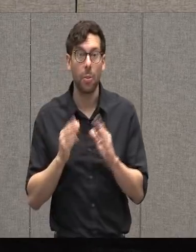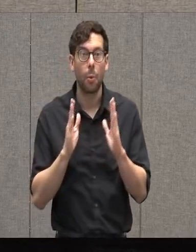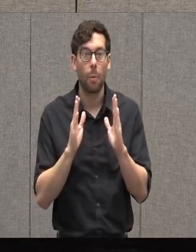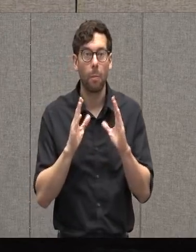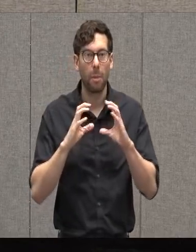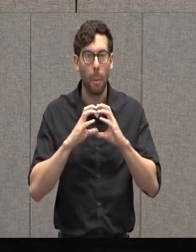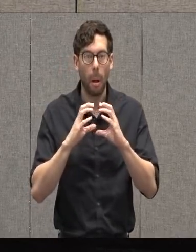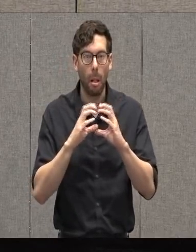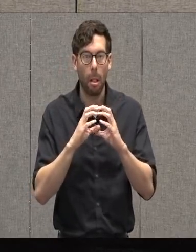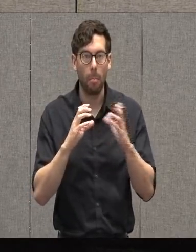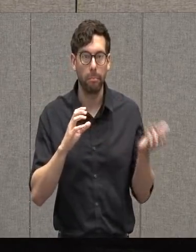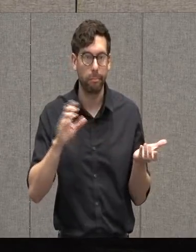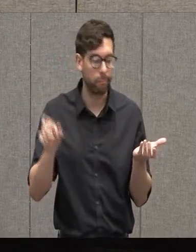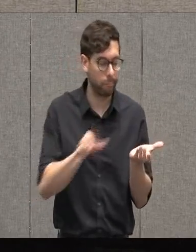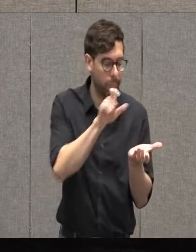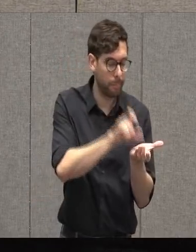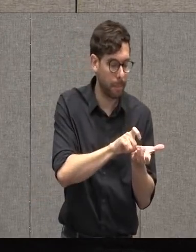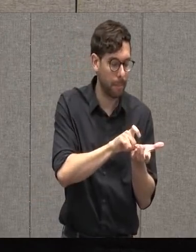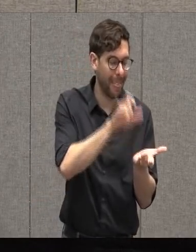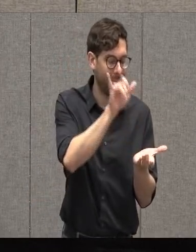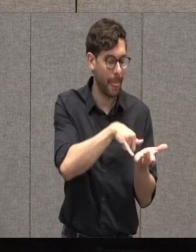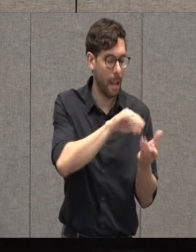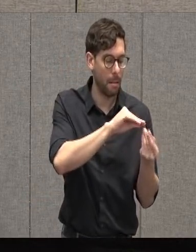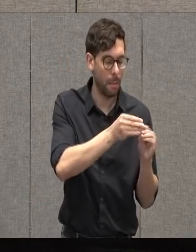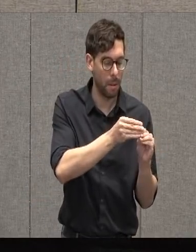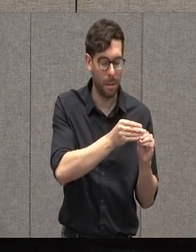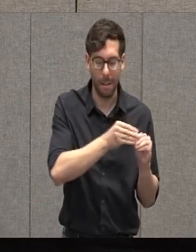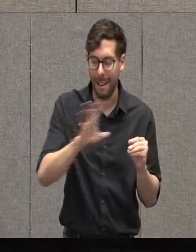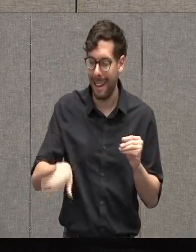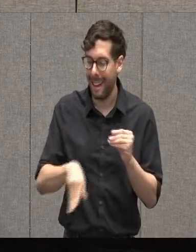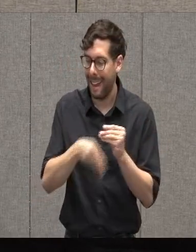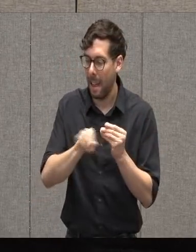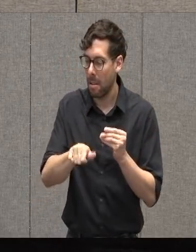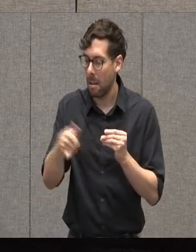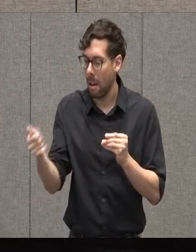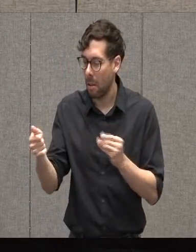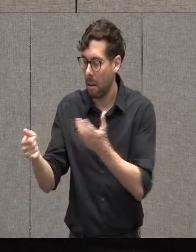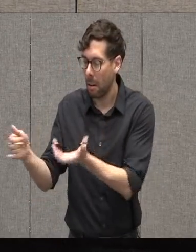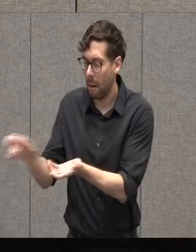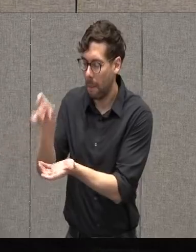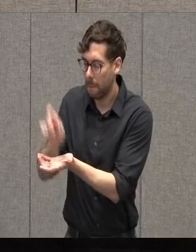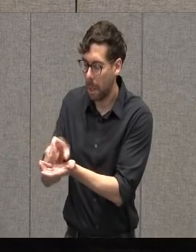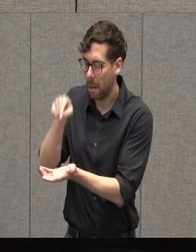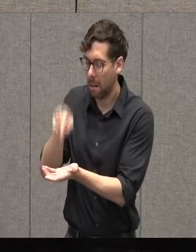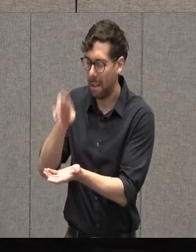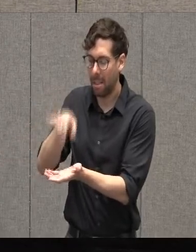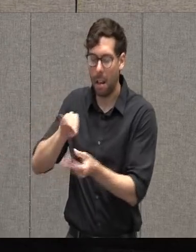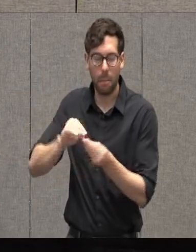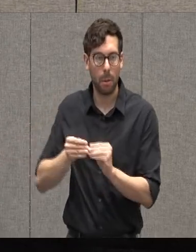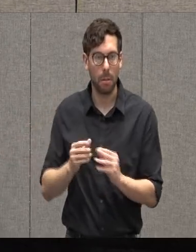When I put them back in, I can put them anywhere, I'll close it and I'll just shake.